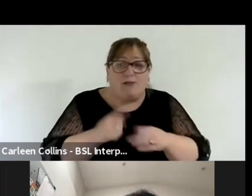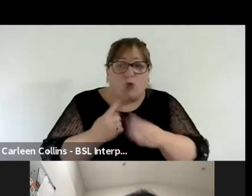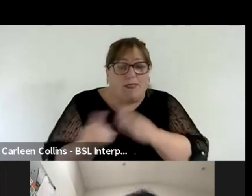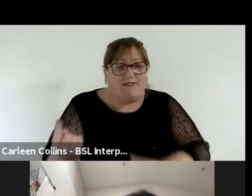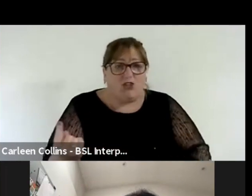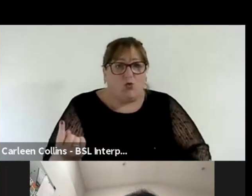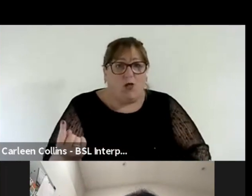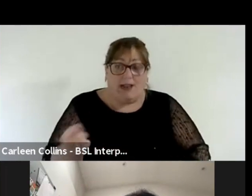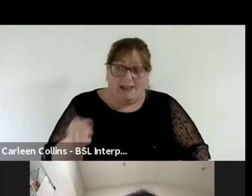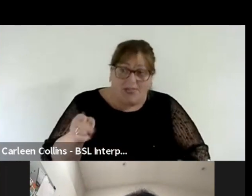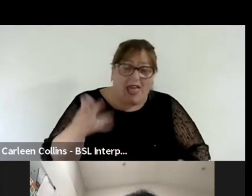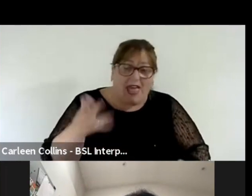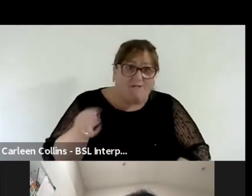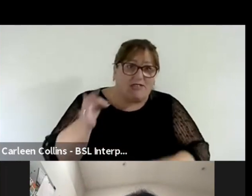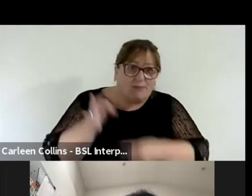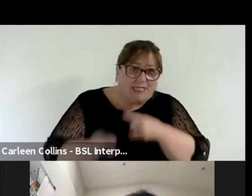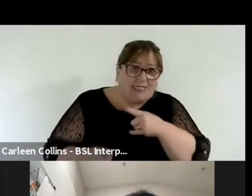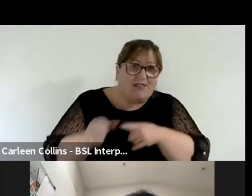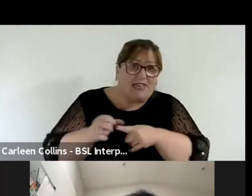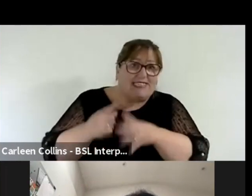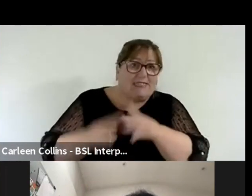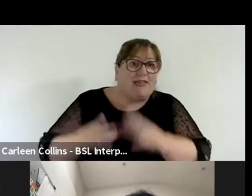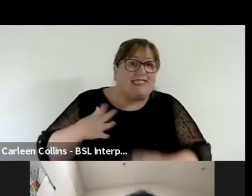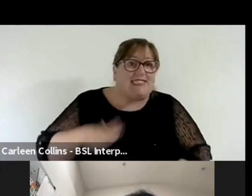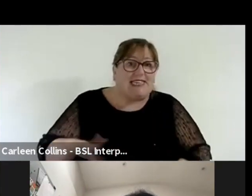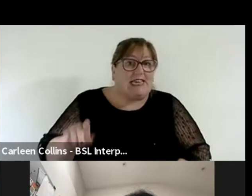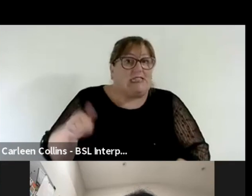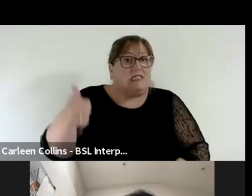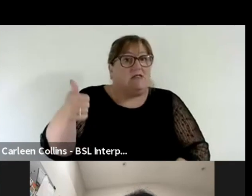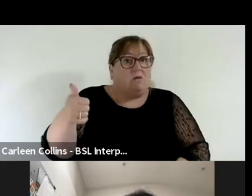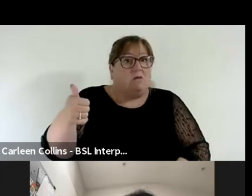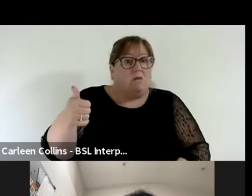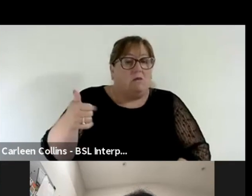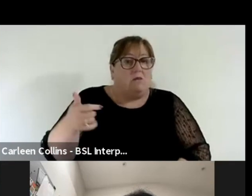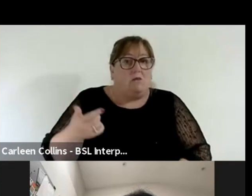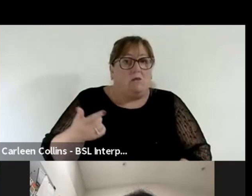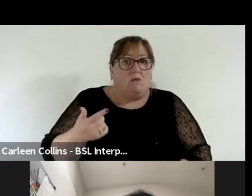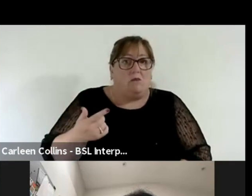At this moment in time, within HMRC at the end of September, we are normally working one day a week but it would depend on the individual.